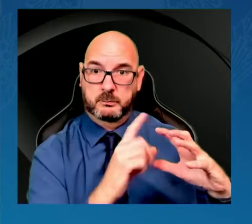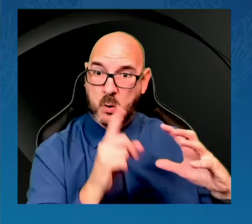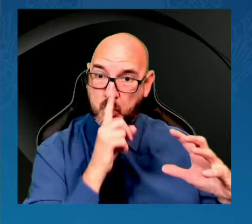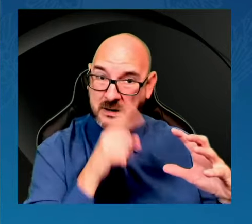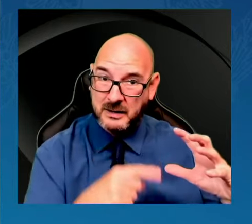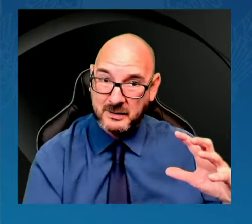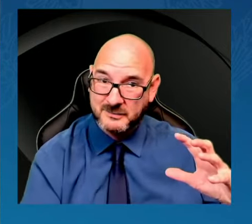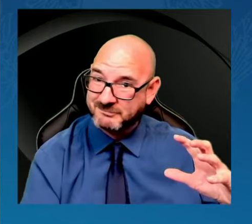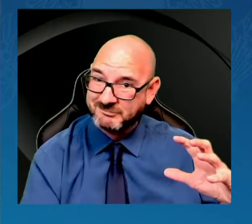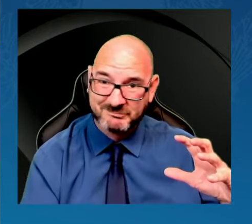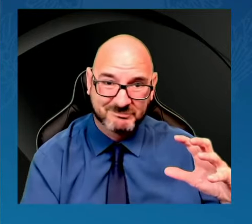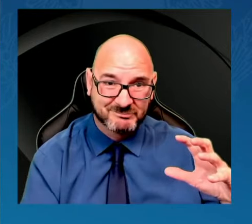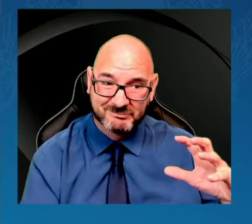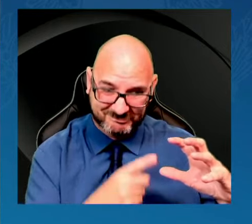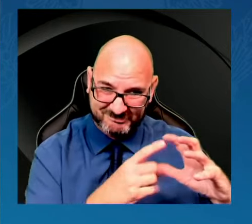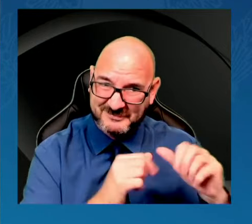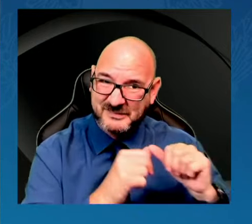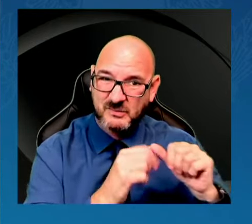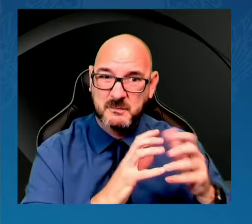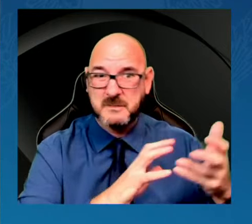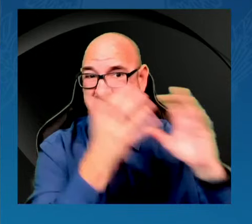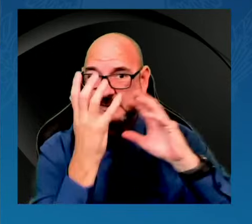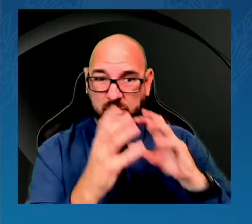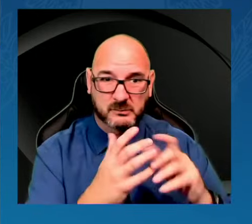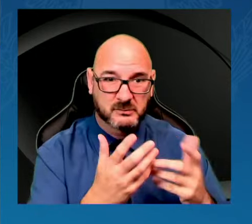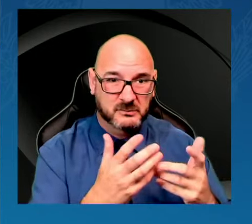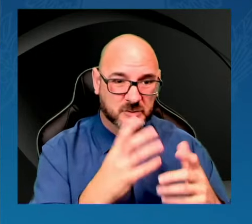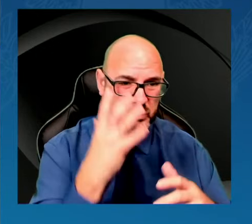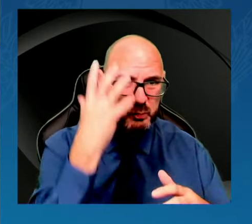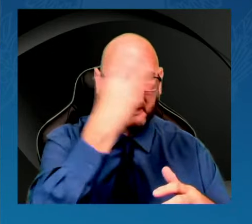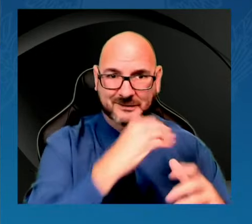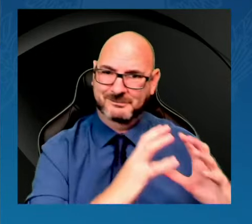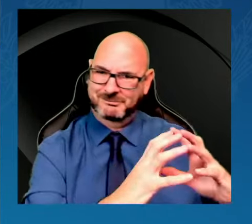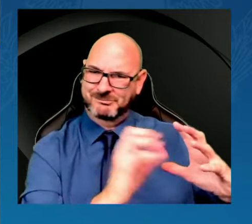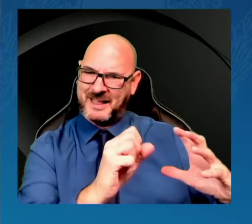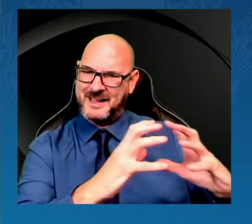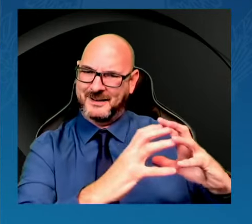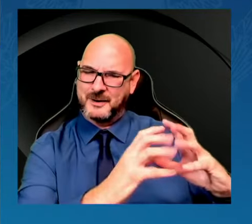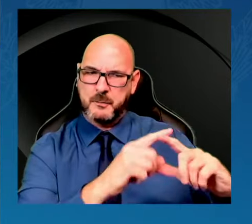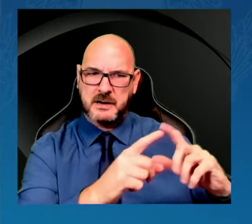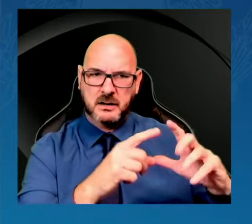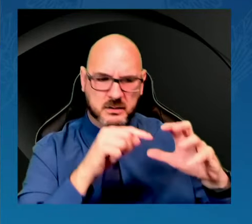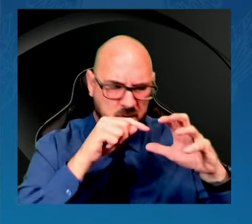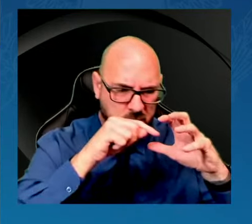And so I would close this out by just saying that we all know